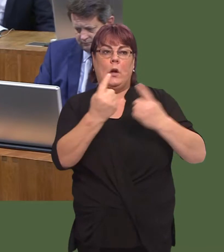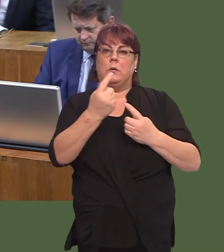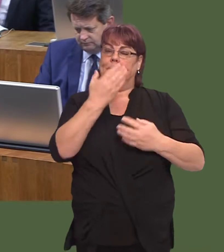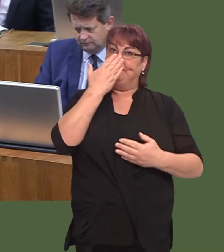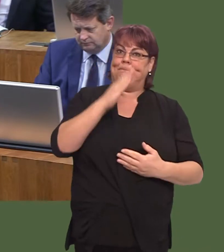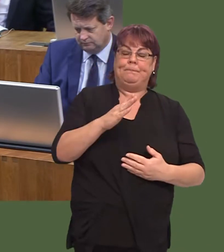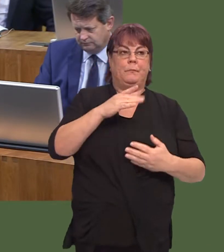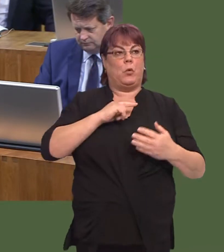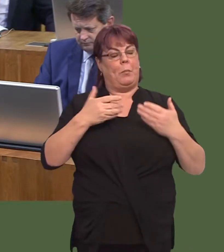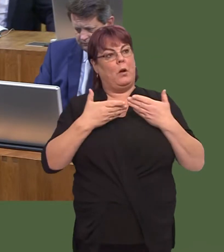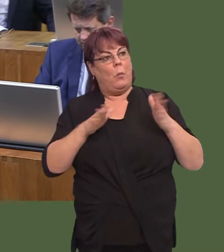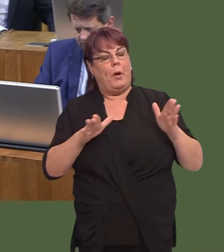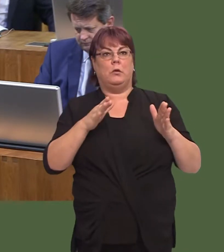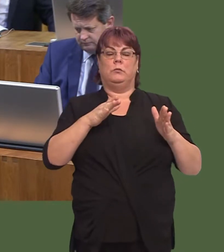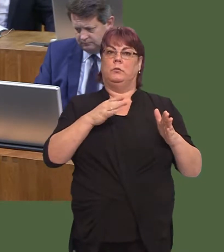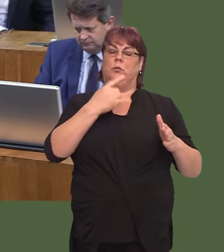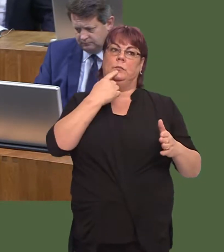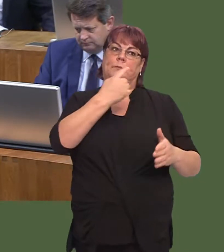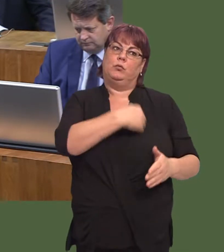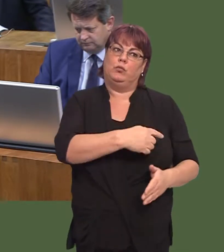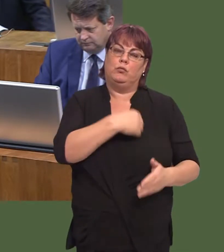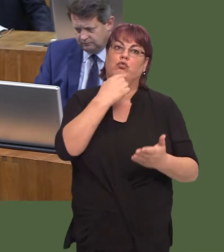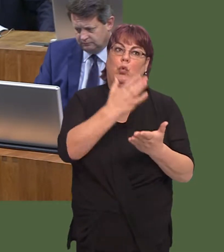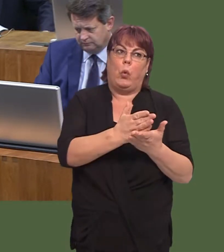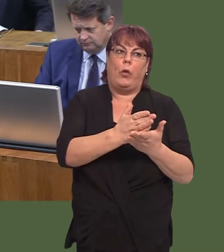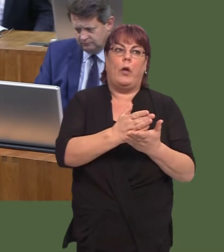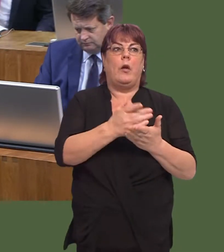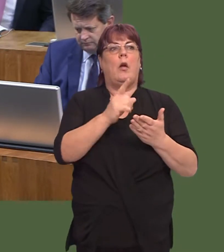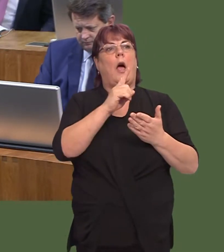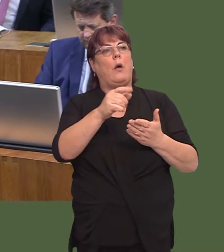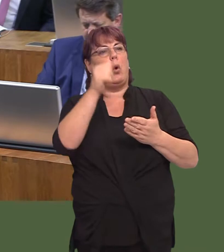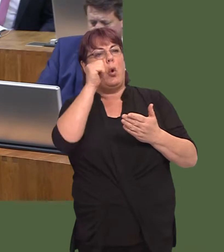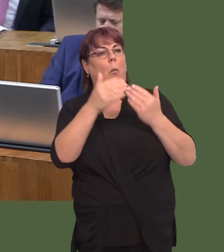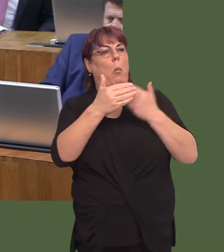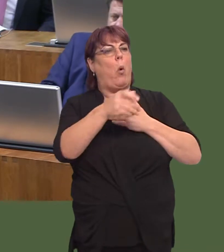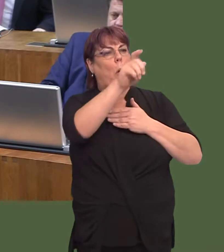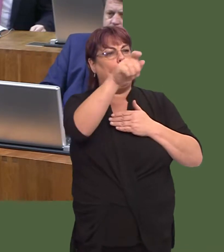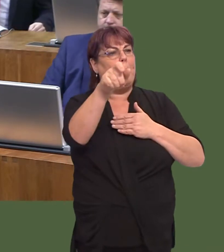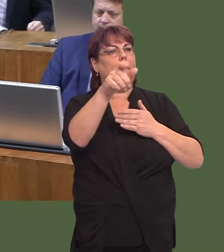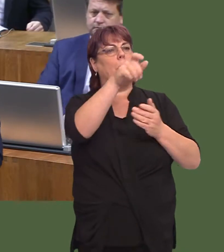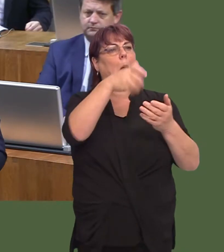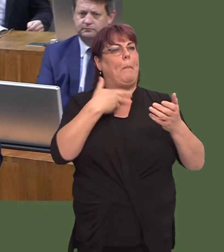And that I believe is what weíre seeing hereómore complaints coming forward rather than more cases coming forward.